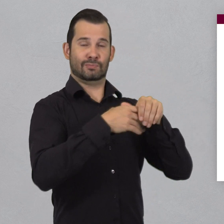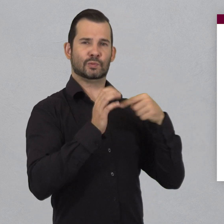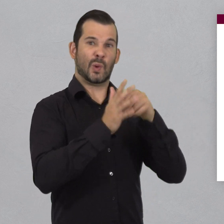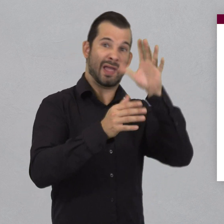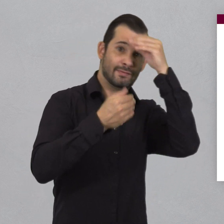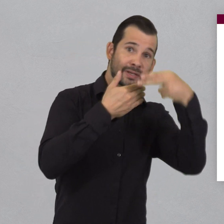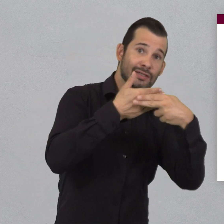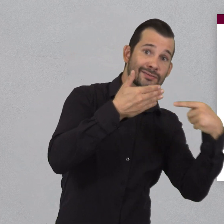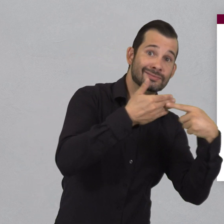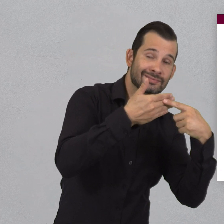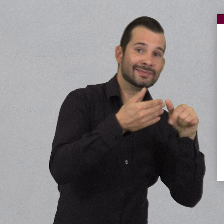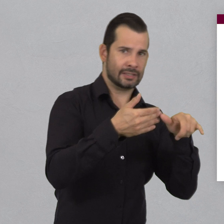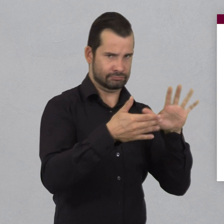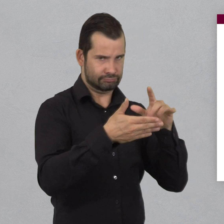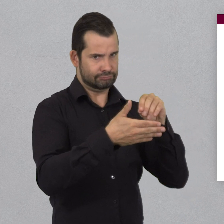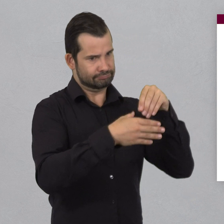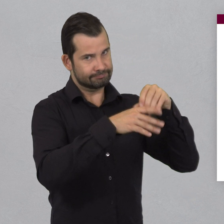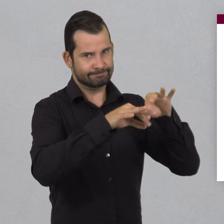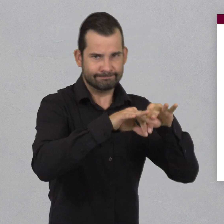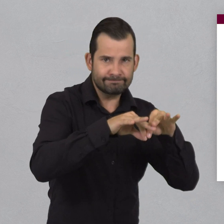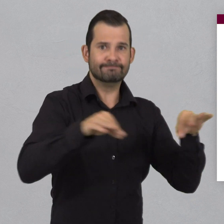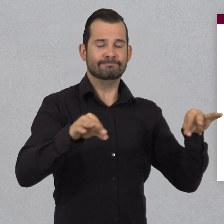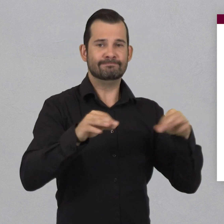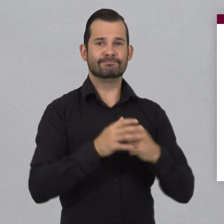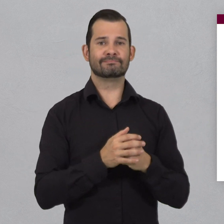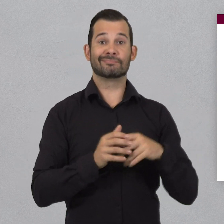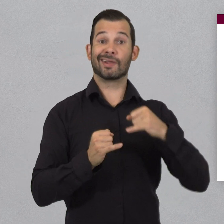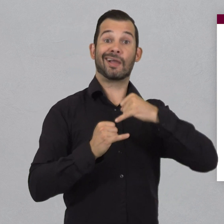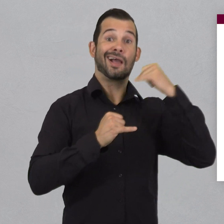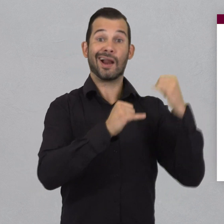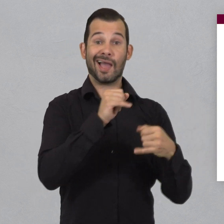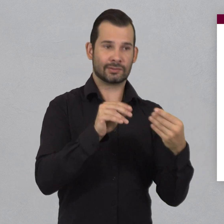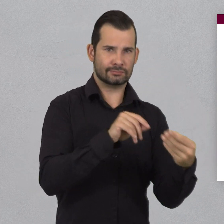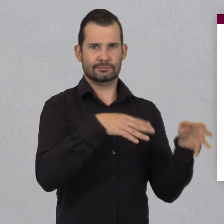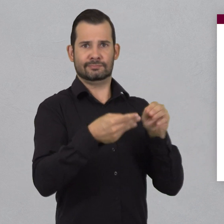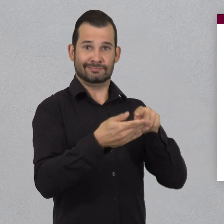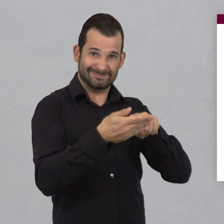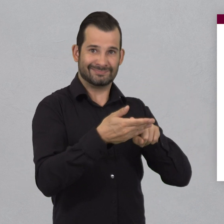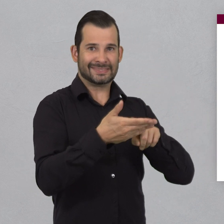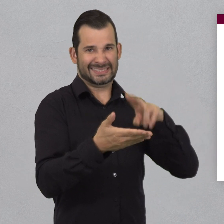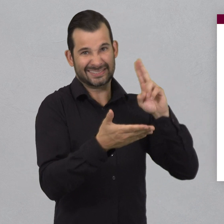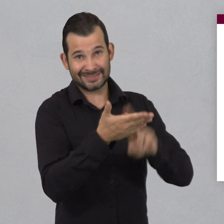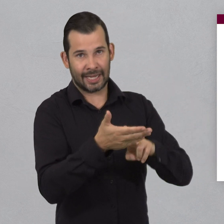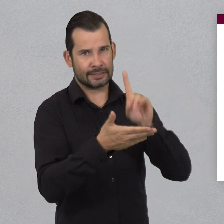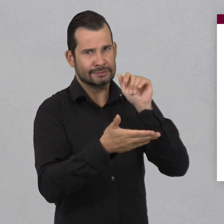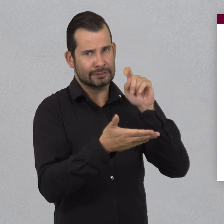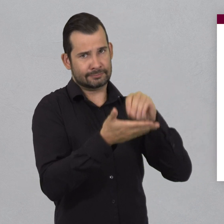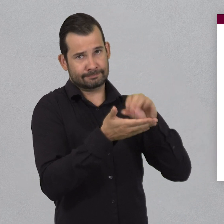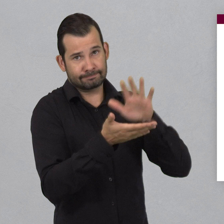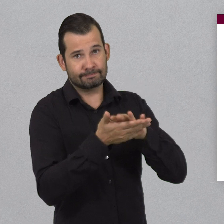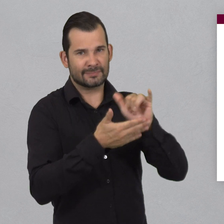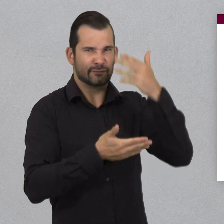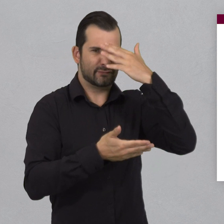the outer envelope showing your information and seal it. Lastly, sign and date the declaration